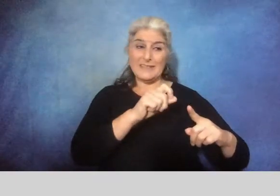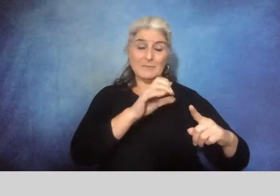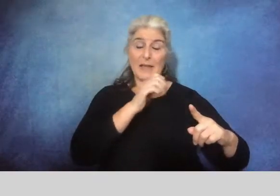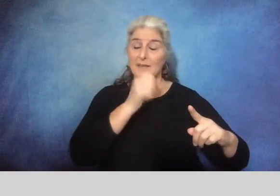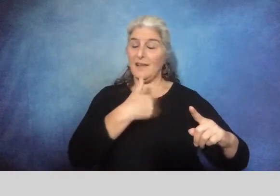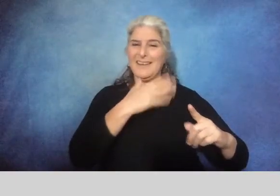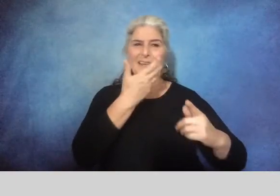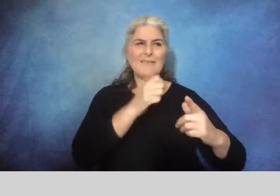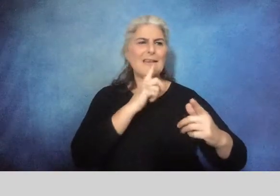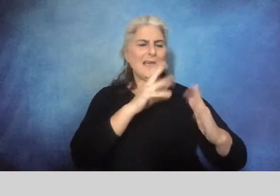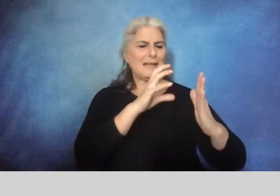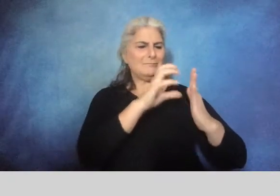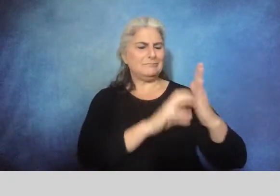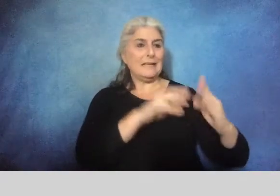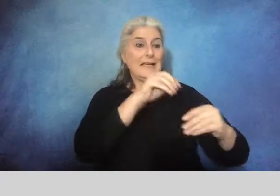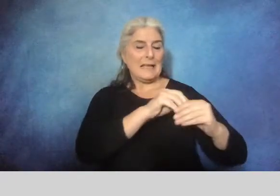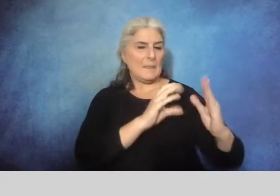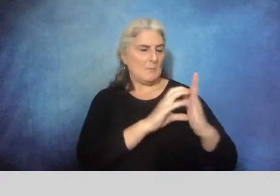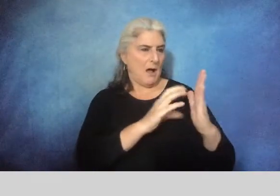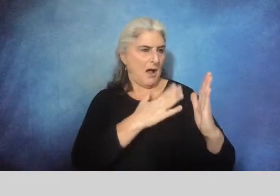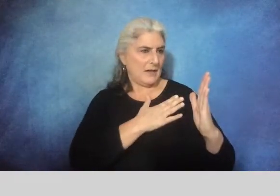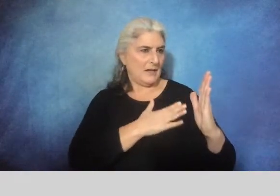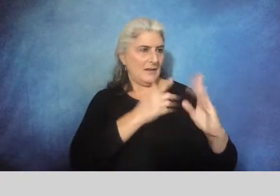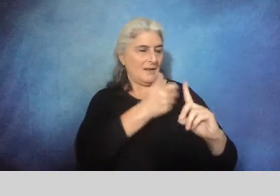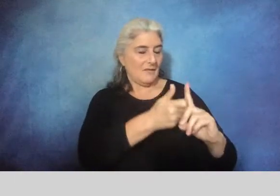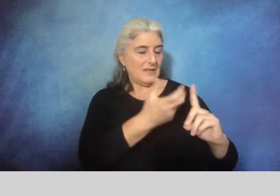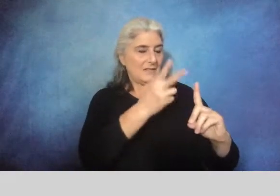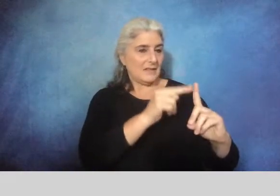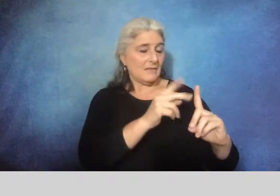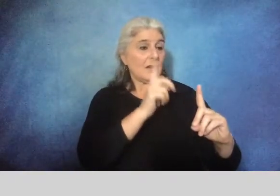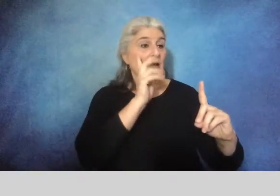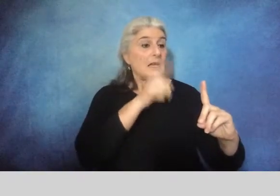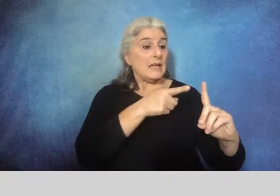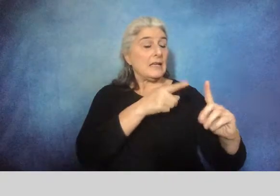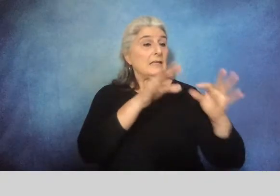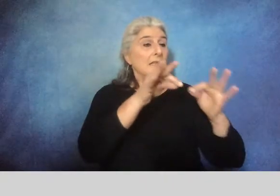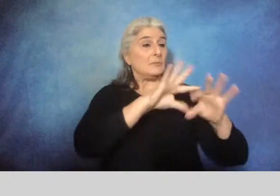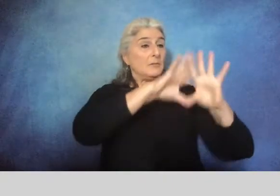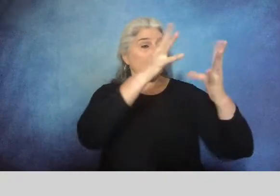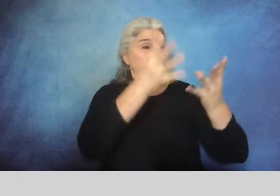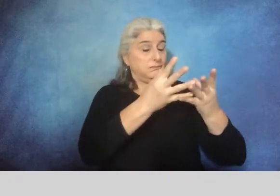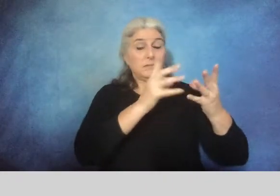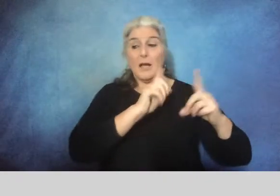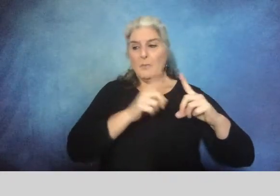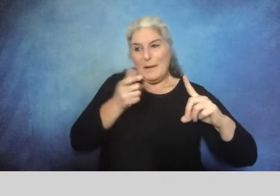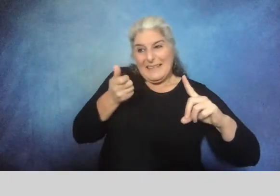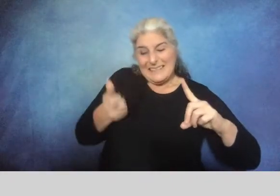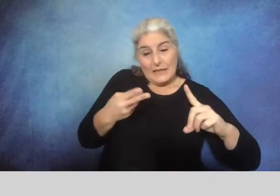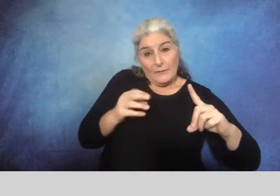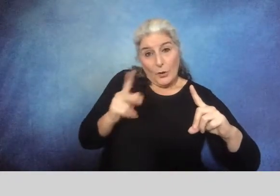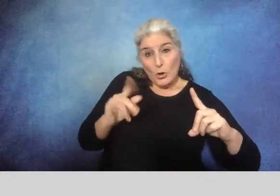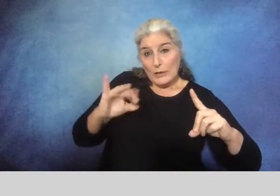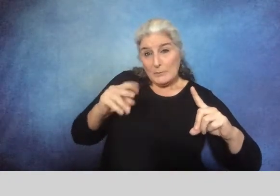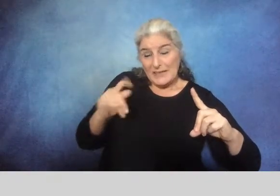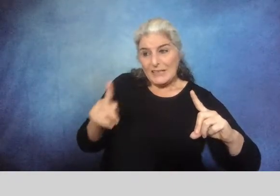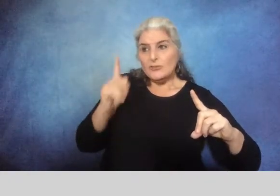That has hook implementation implements the actual logic or the behavior of the hook specification.